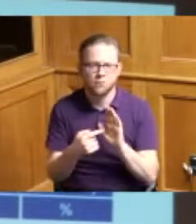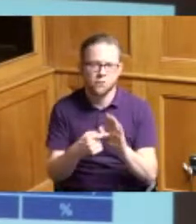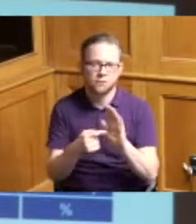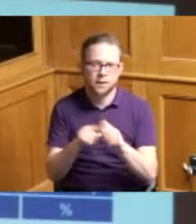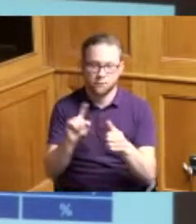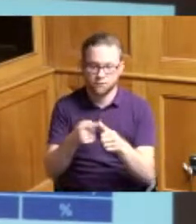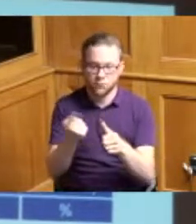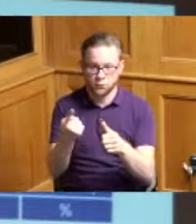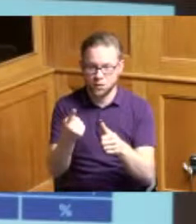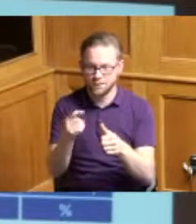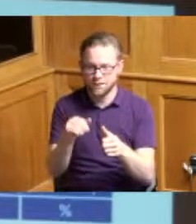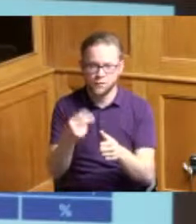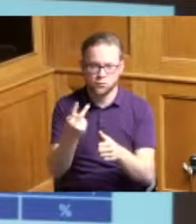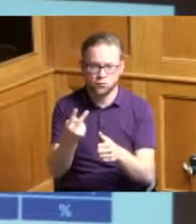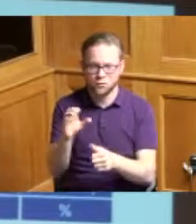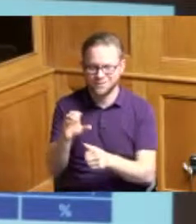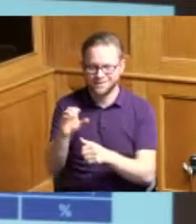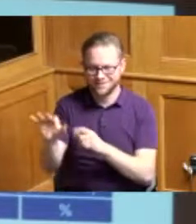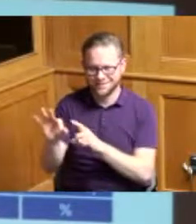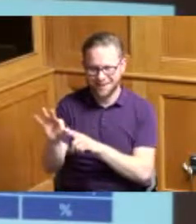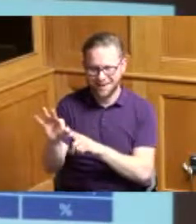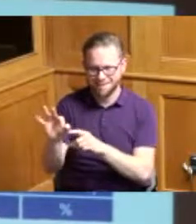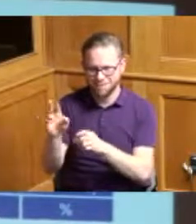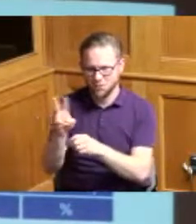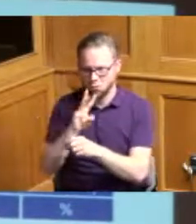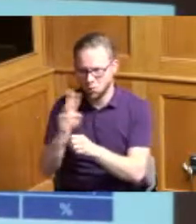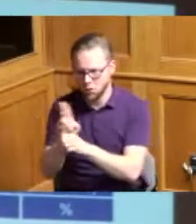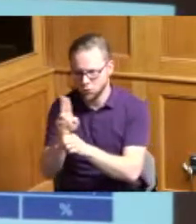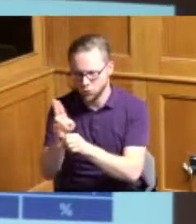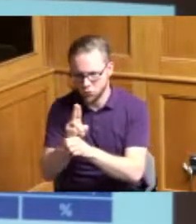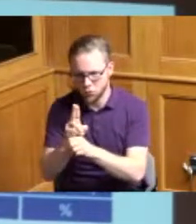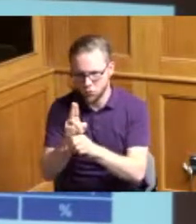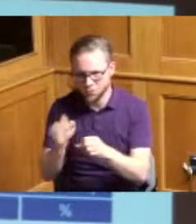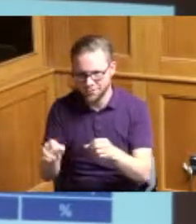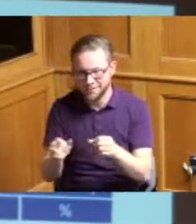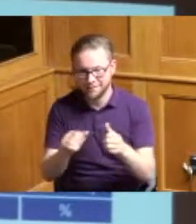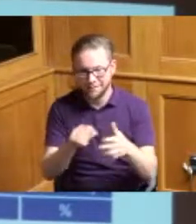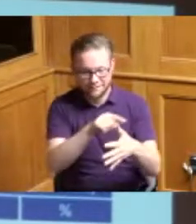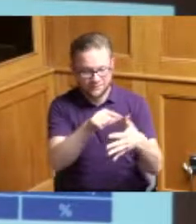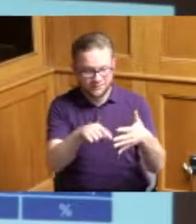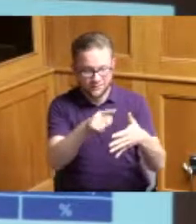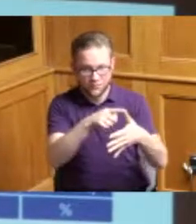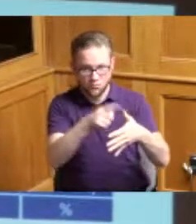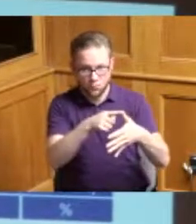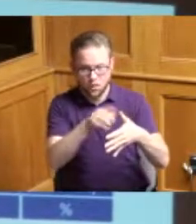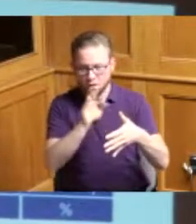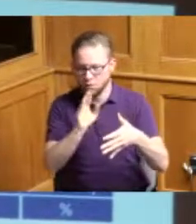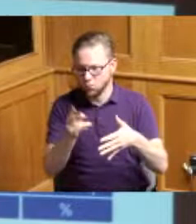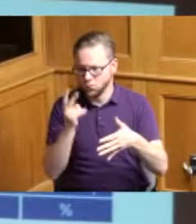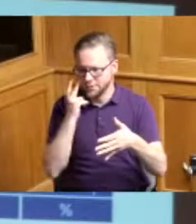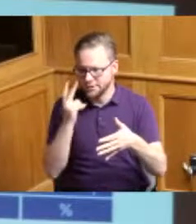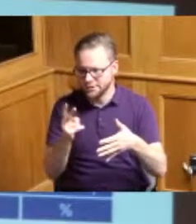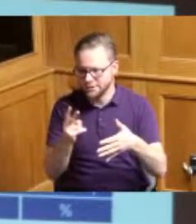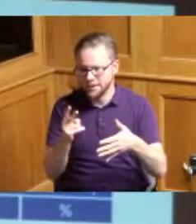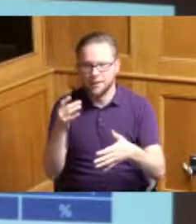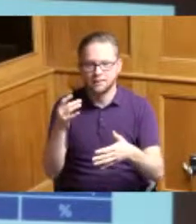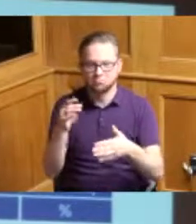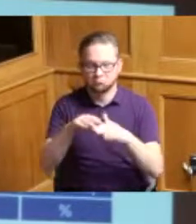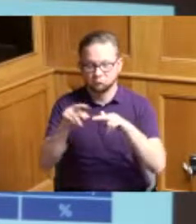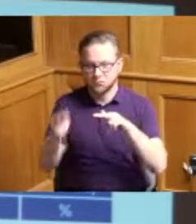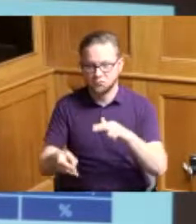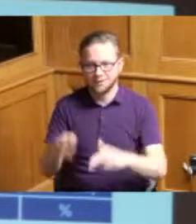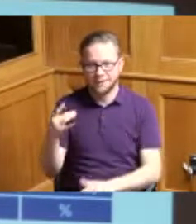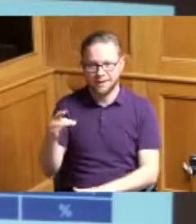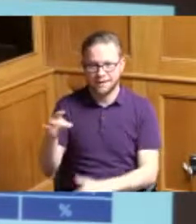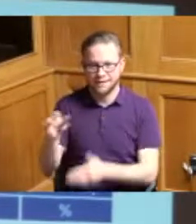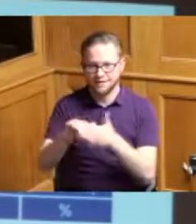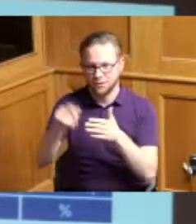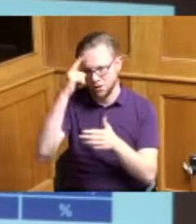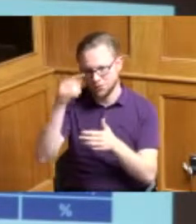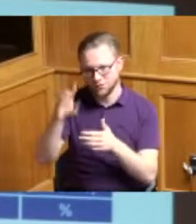two CCF of volume in tier one they would see an 18.68 percent decrease in their bill so that just